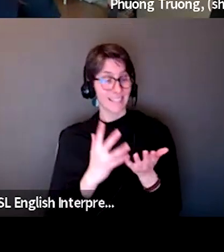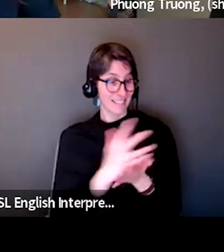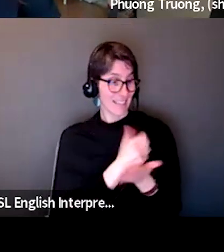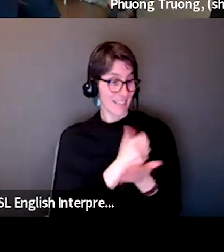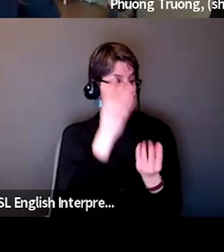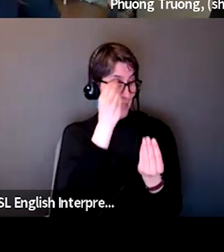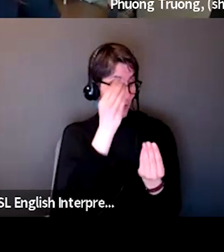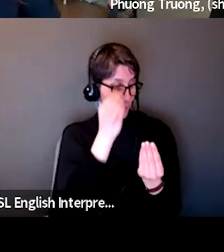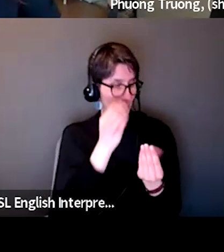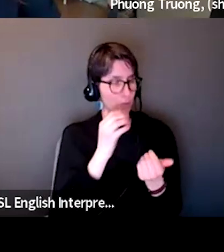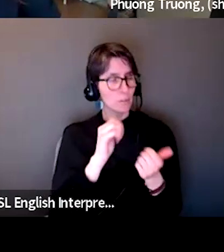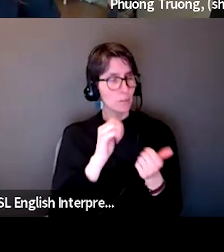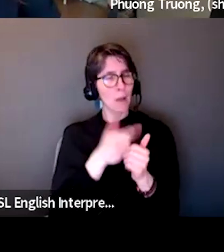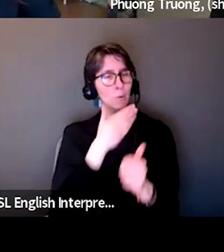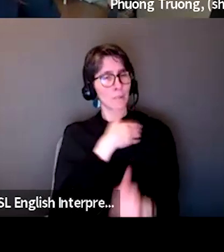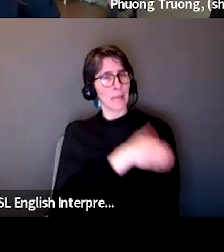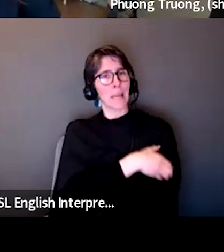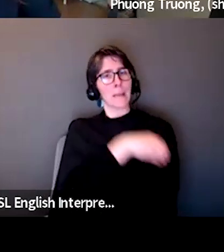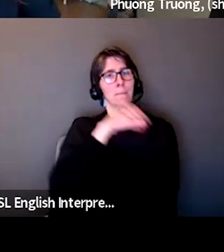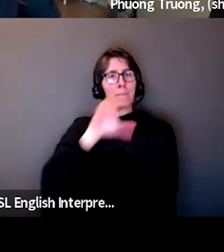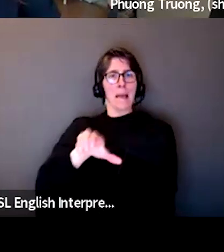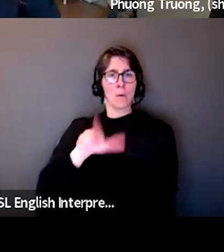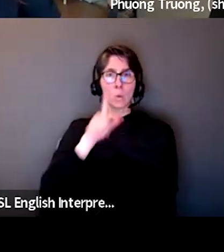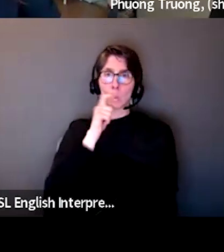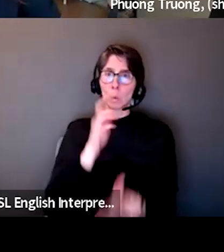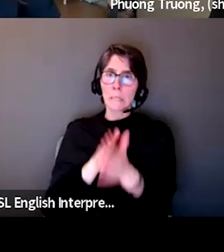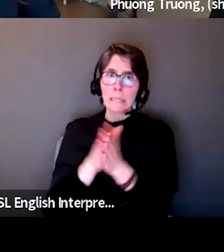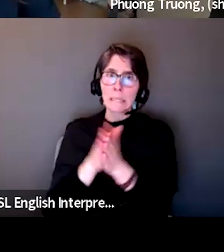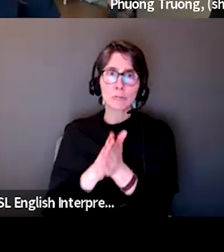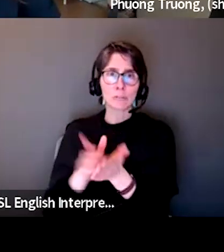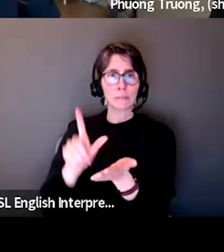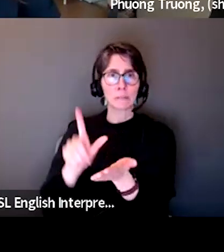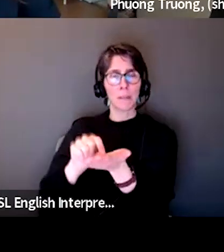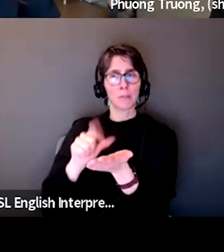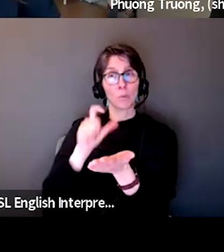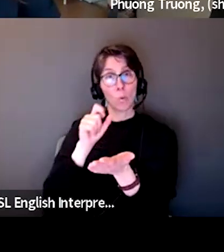publishing professionals or those who want to get into publishing, especially those from